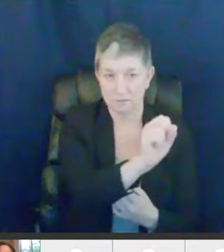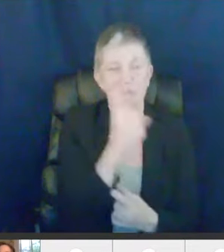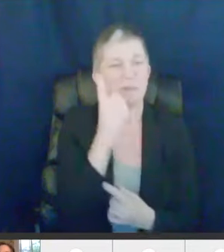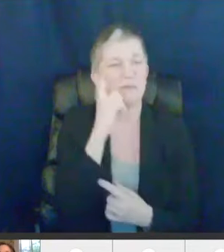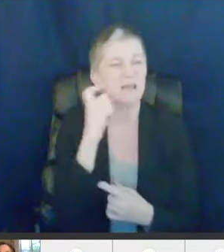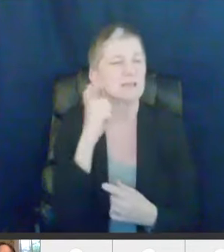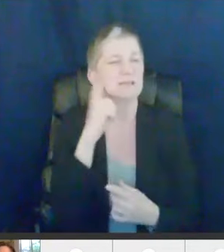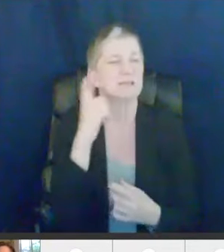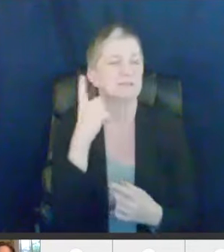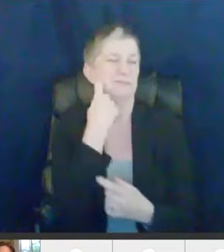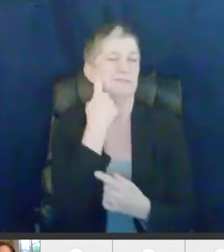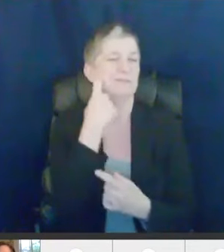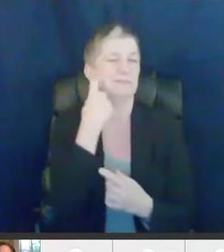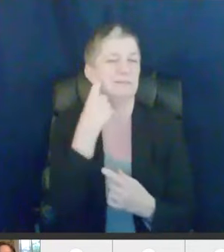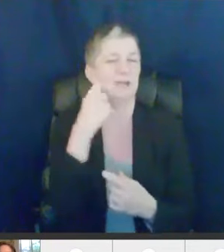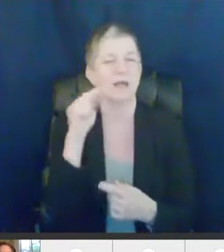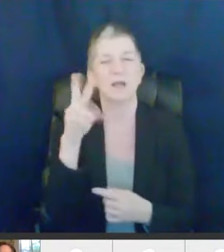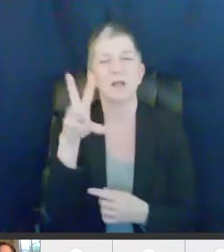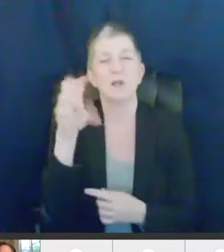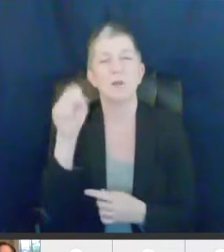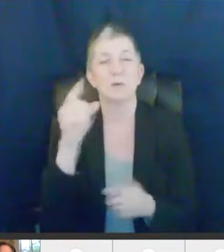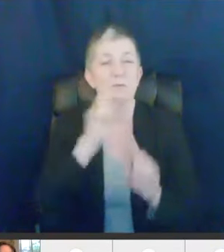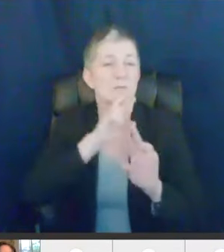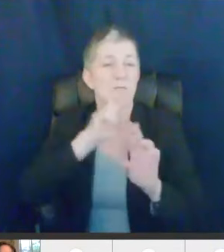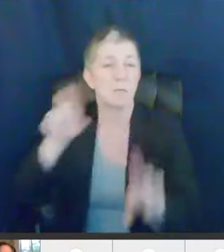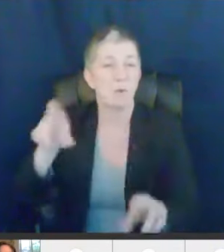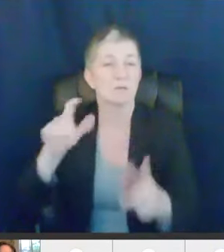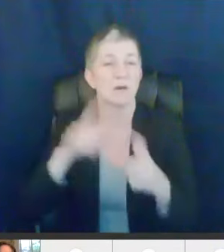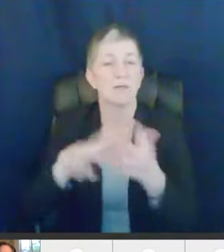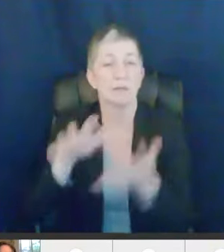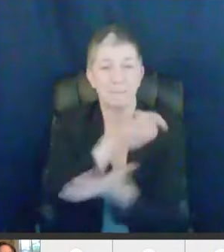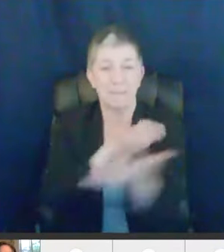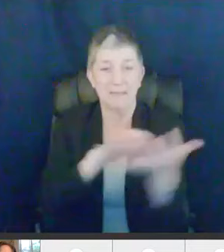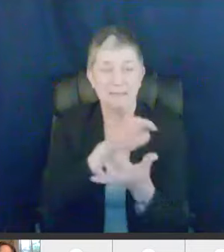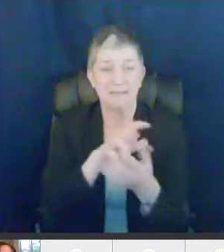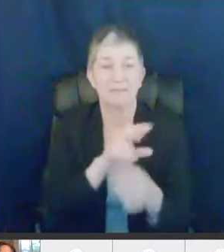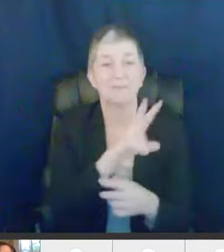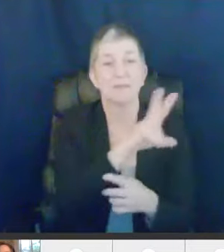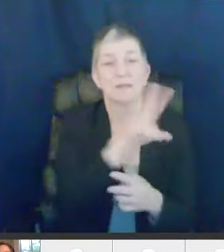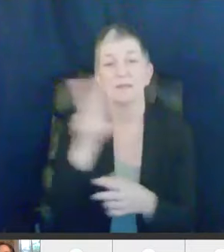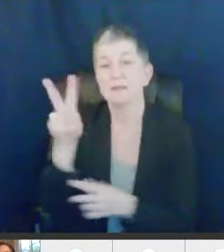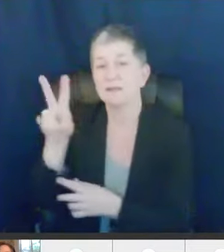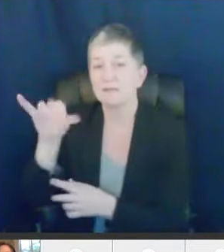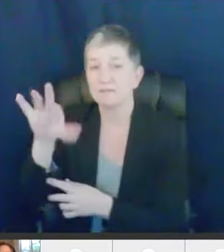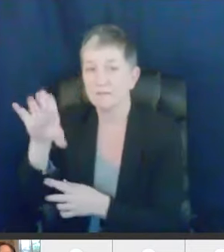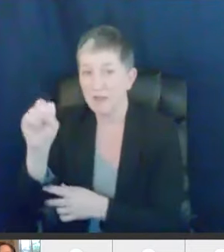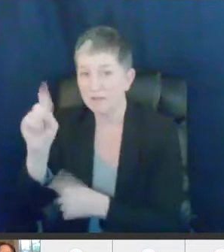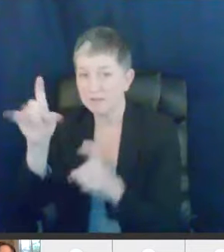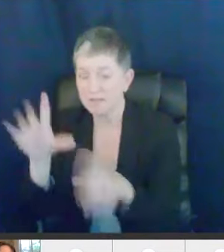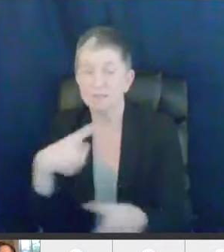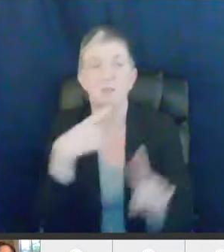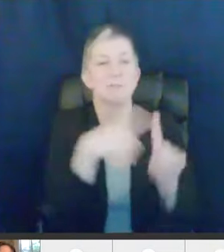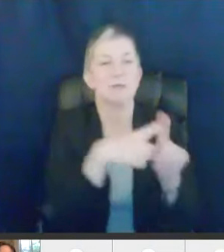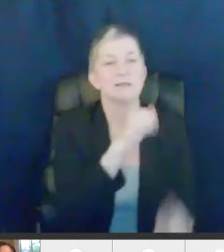the co-mingling of virus tests and antibody tests in certain databases